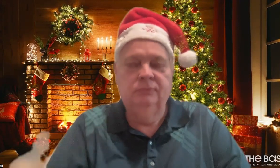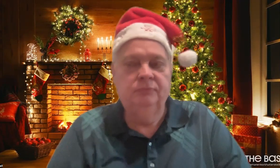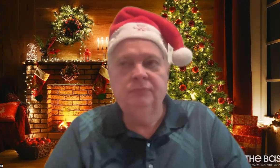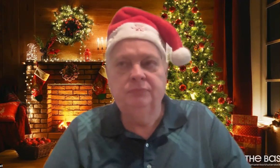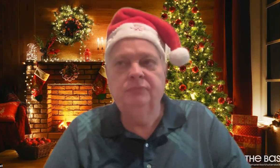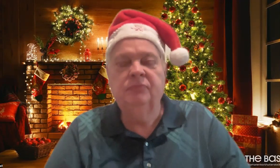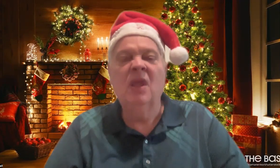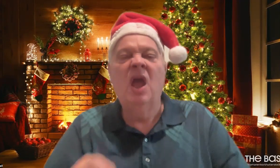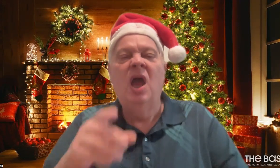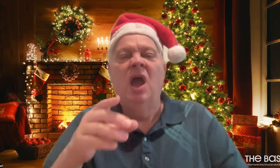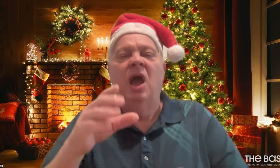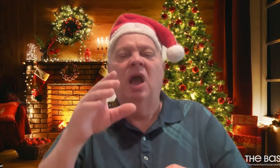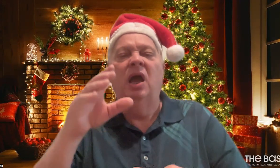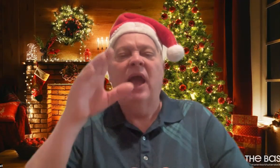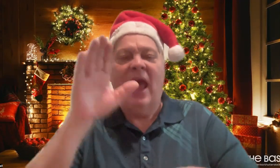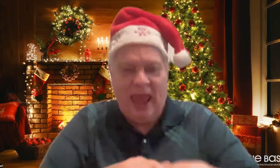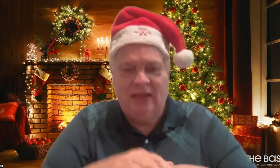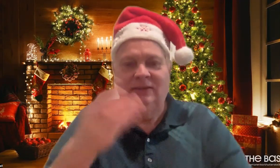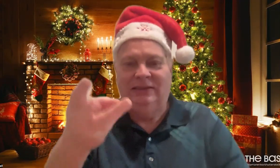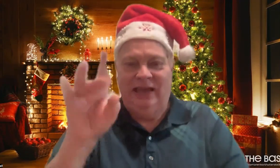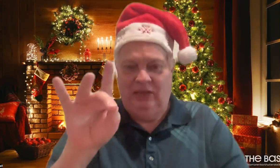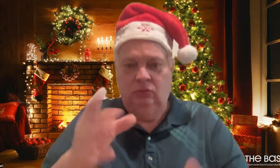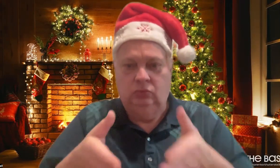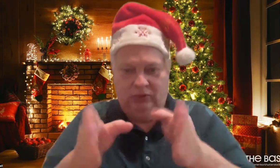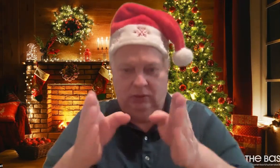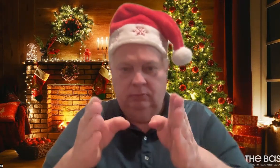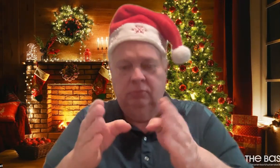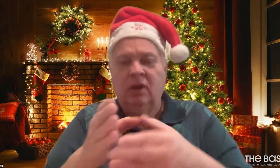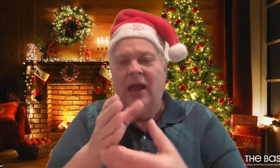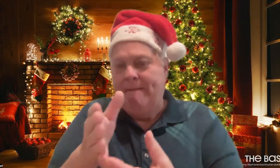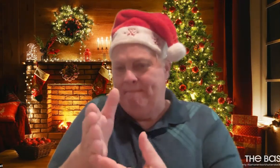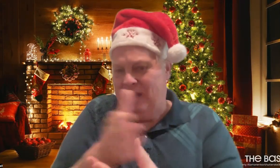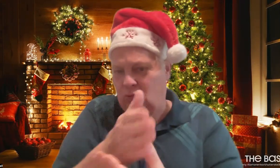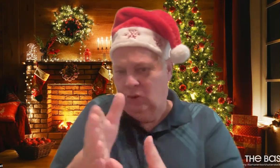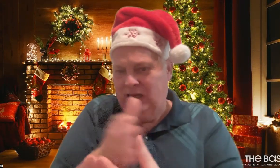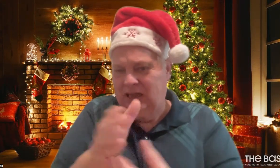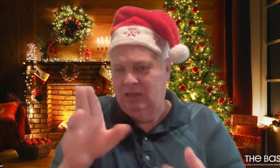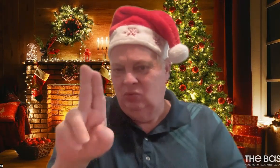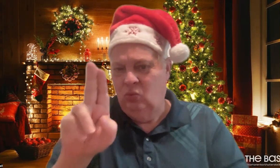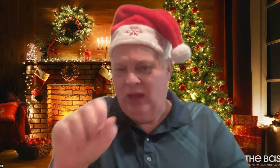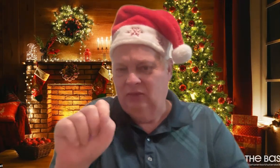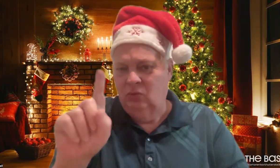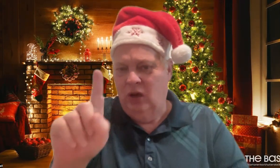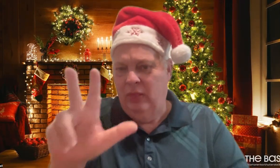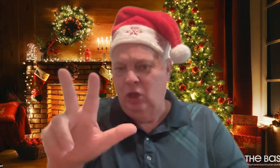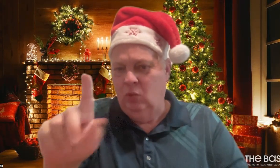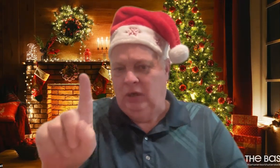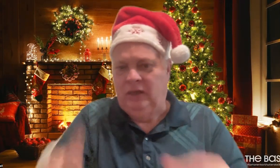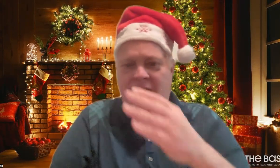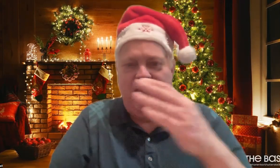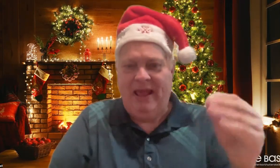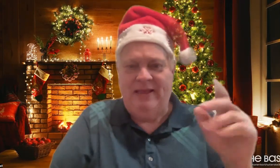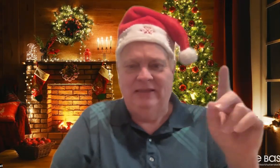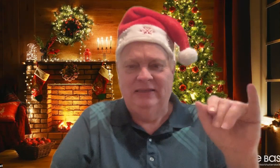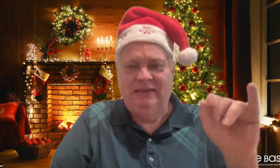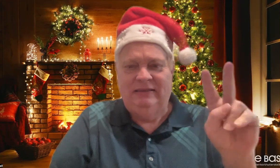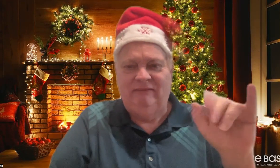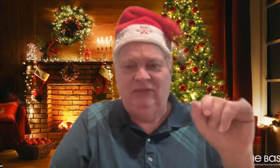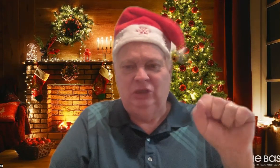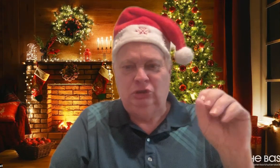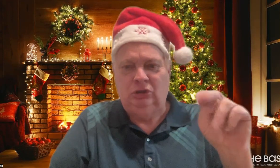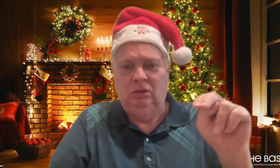It is on 68th St between US131 and Division.